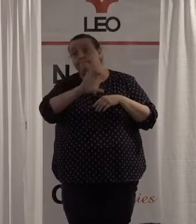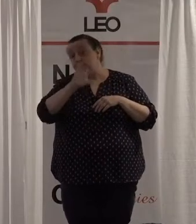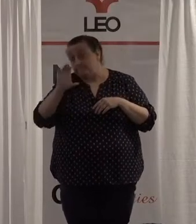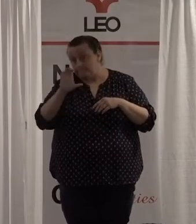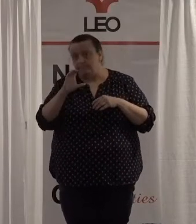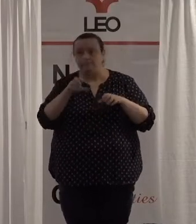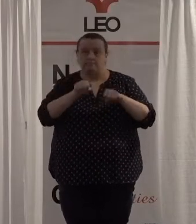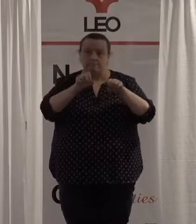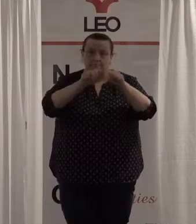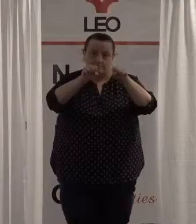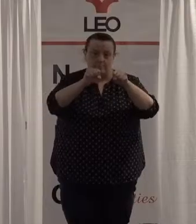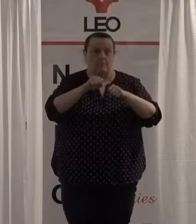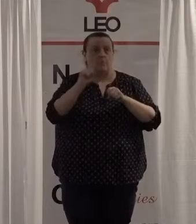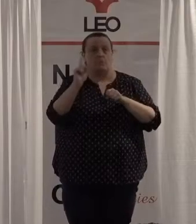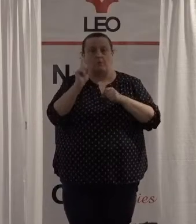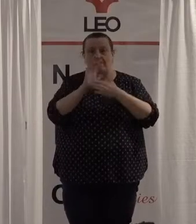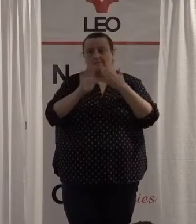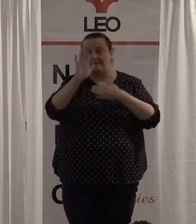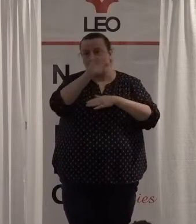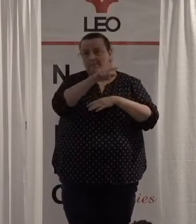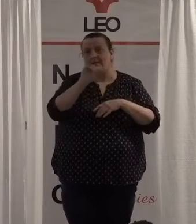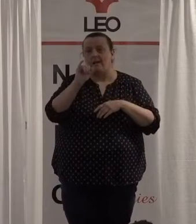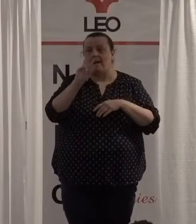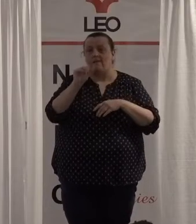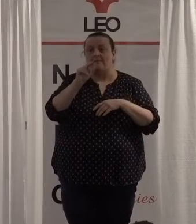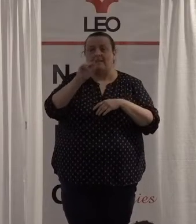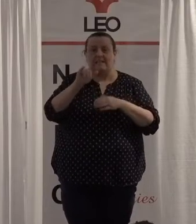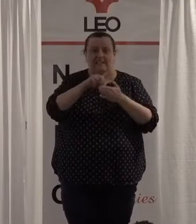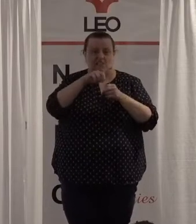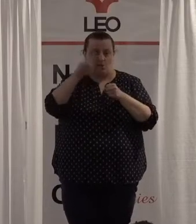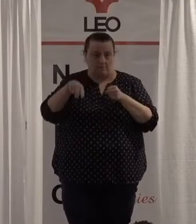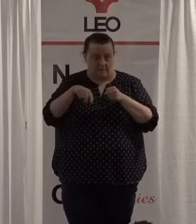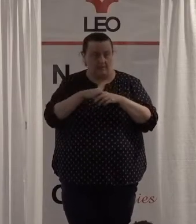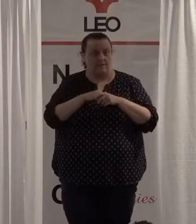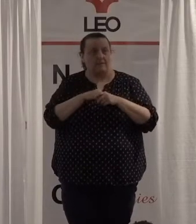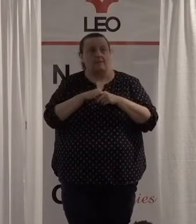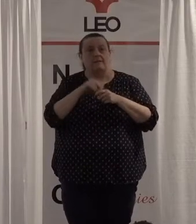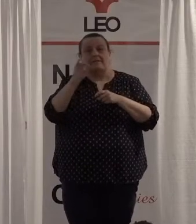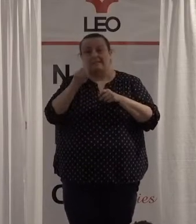THE IVANY CAMPUS IN DARTMOUTH RECEIVING HIS DIPLOMA IN SCREEN ARTS